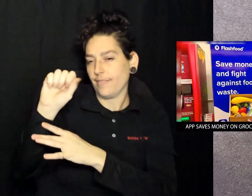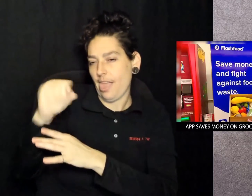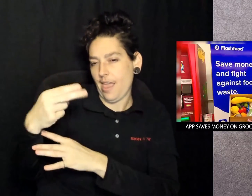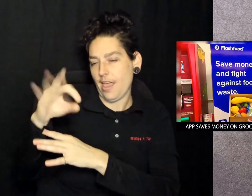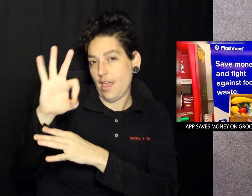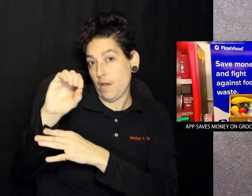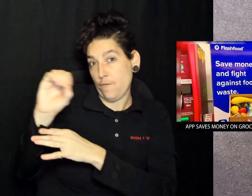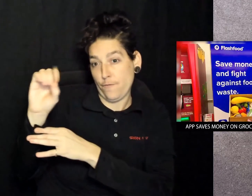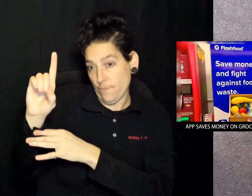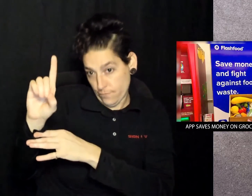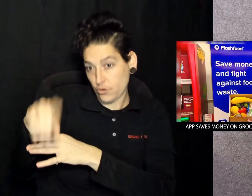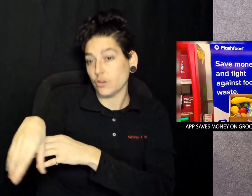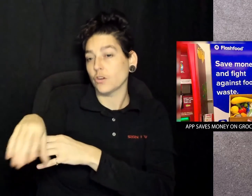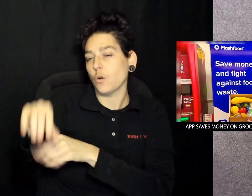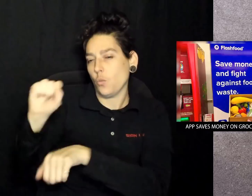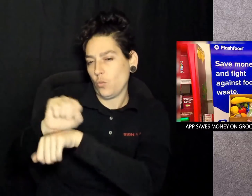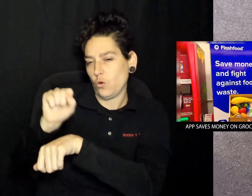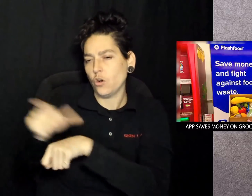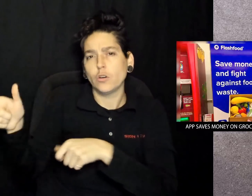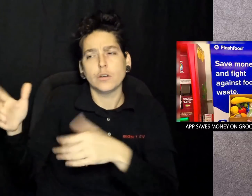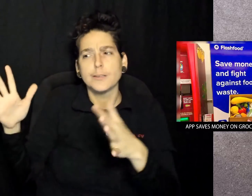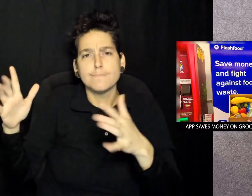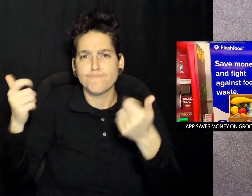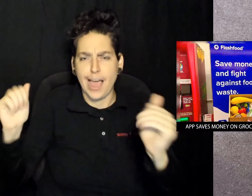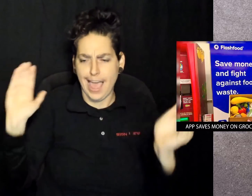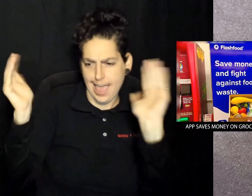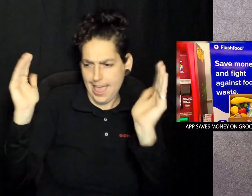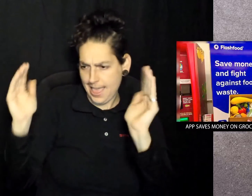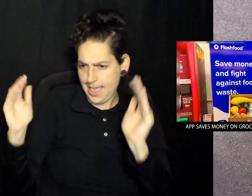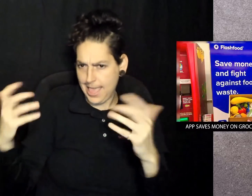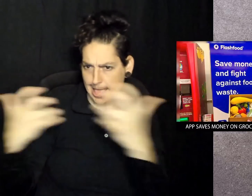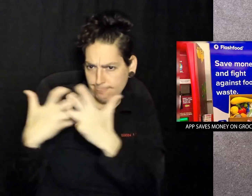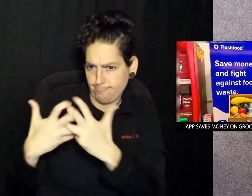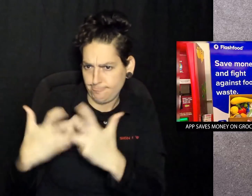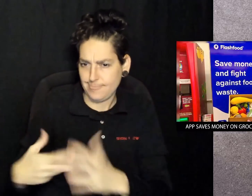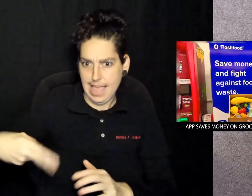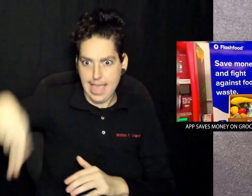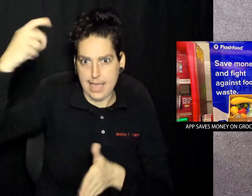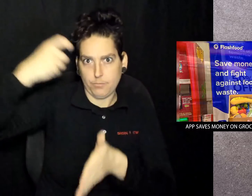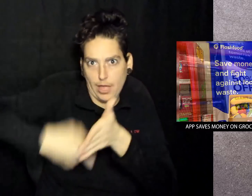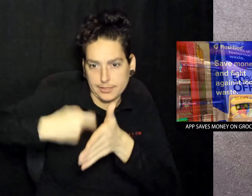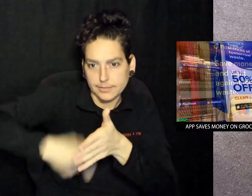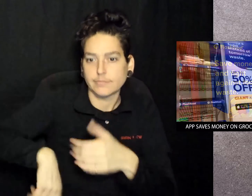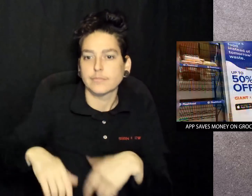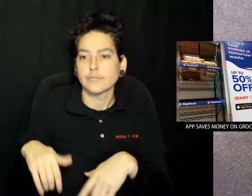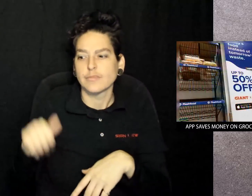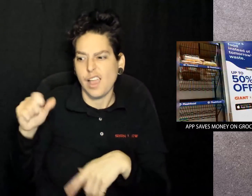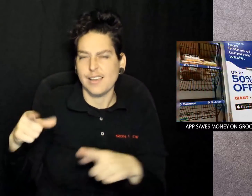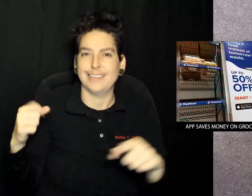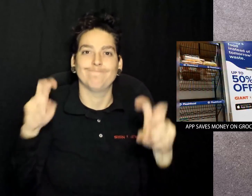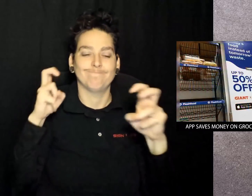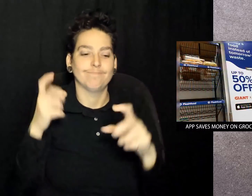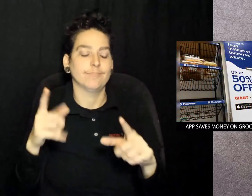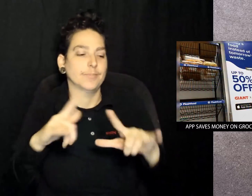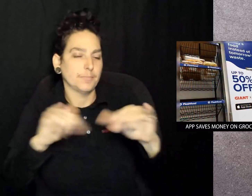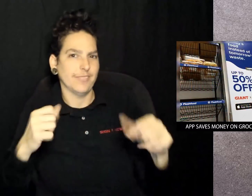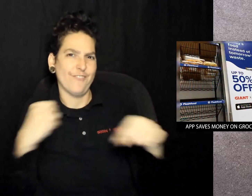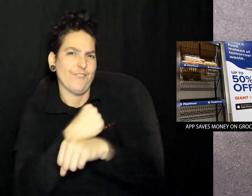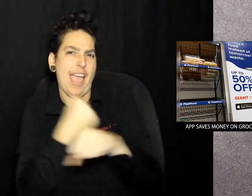but a Canadian startup company called flash food is working to counter those how high prices as